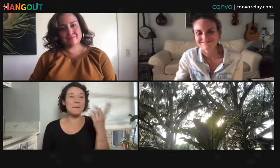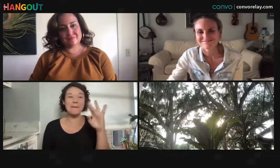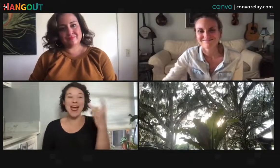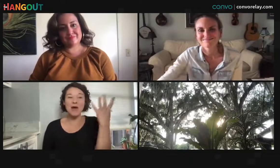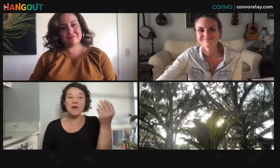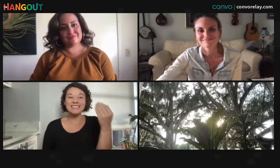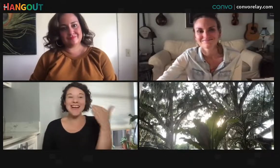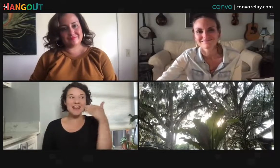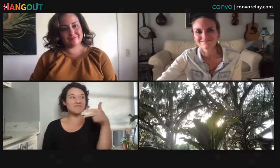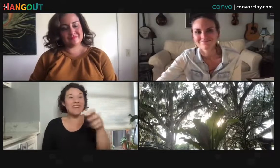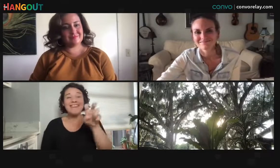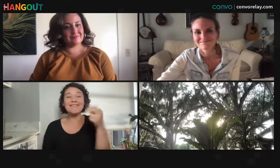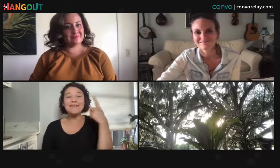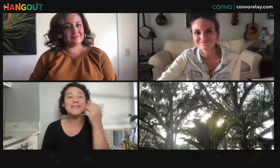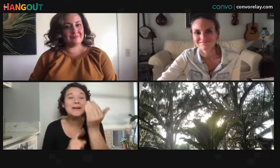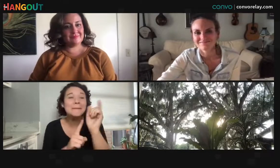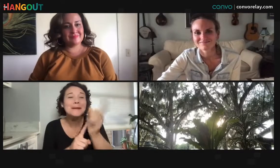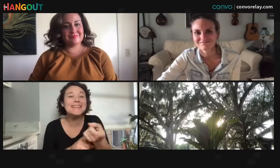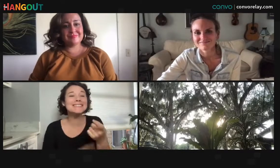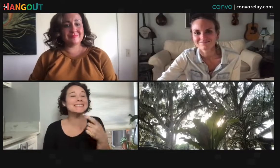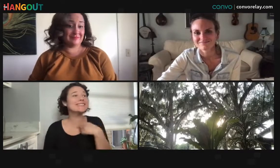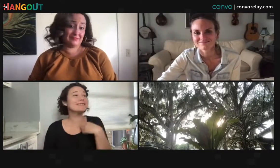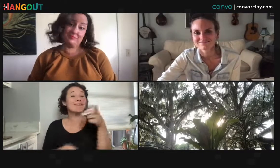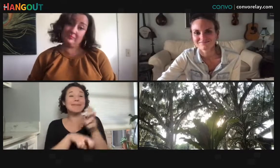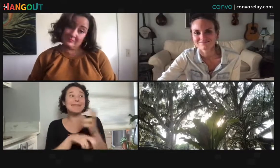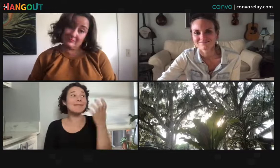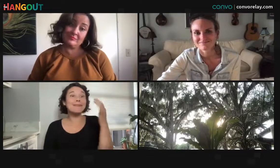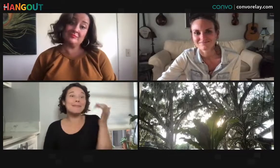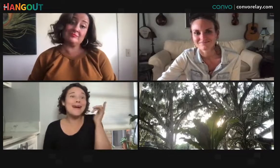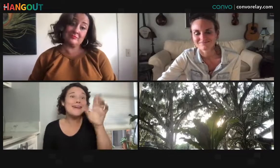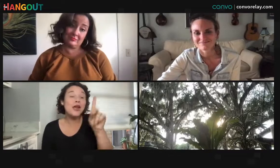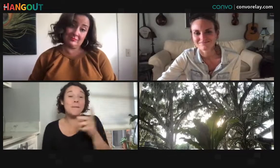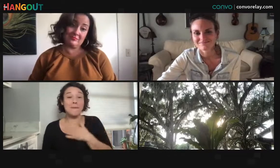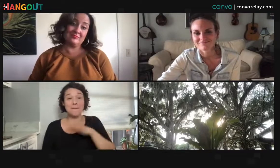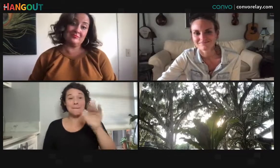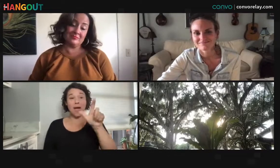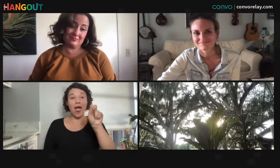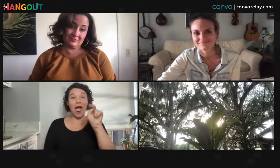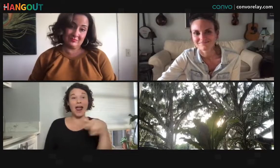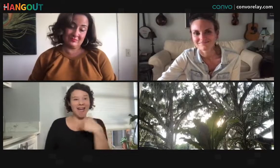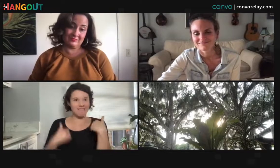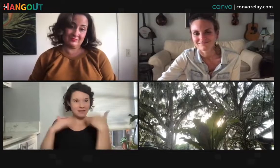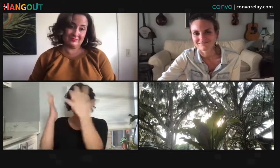me it just reminds me even being outside for only 15 minutes maybe sitting in my